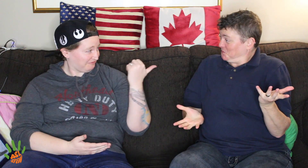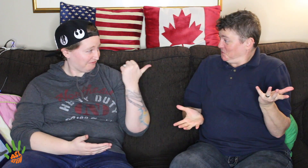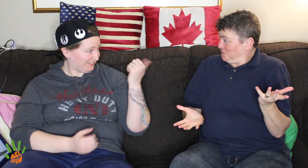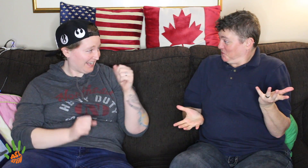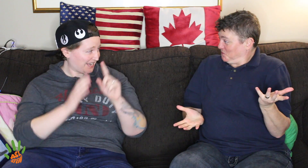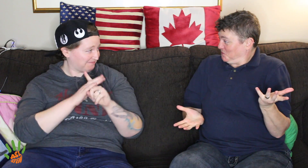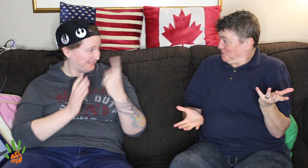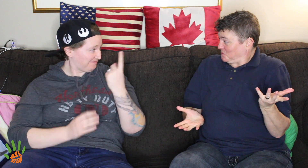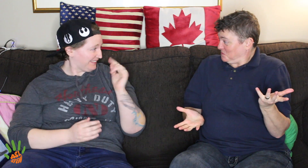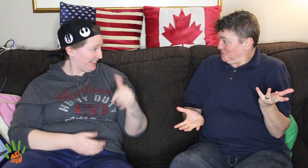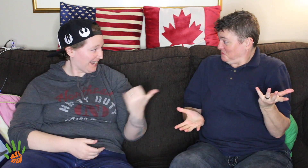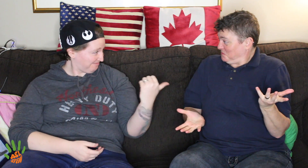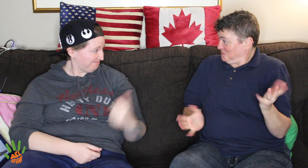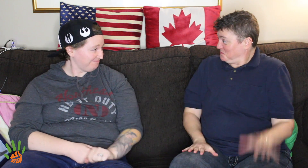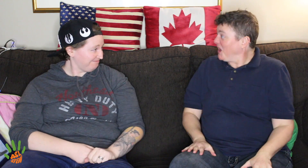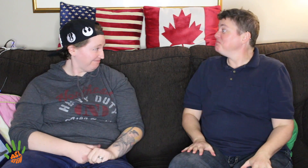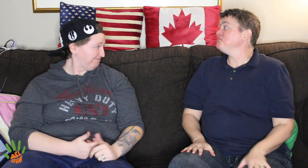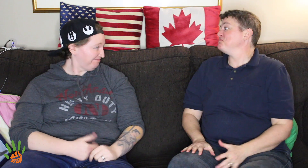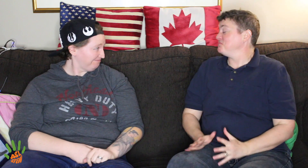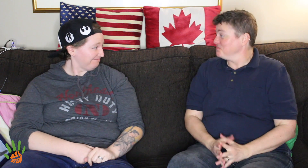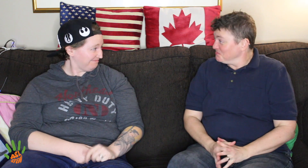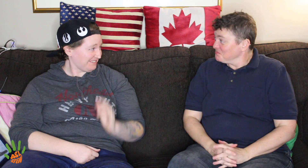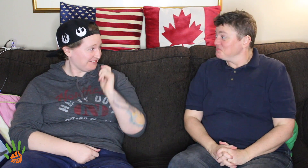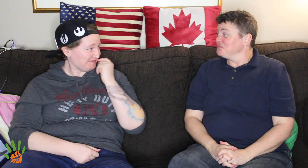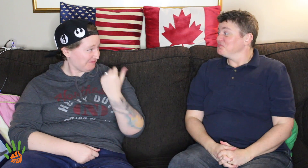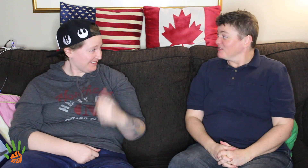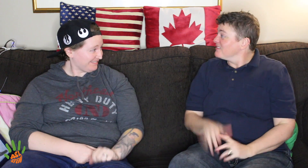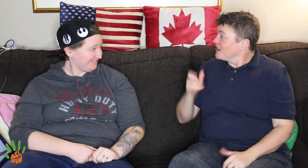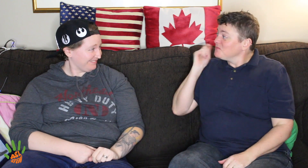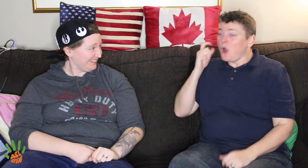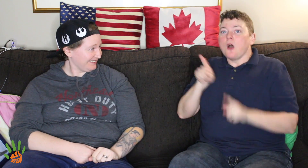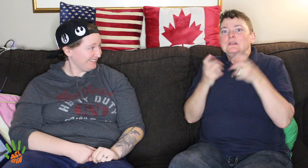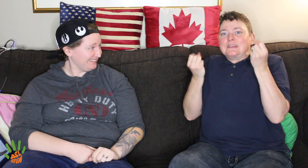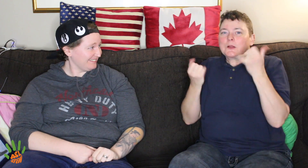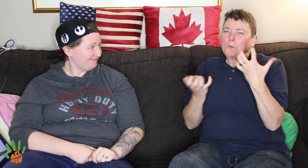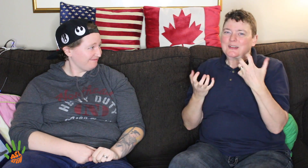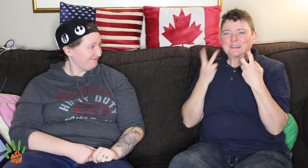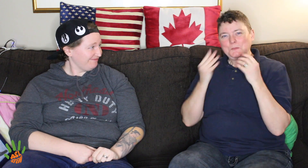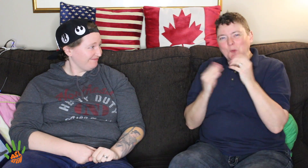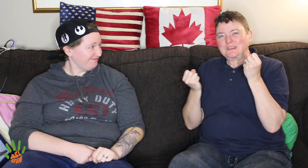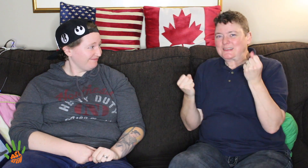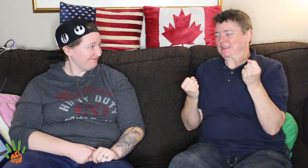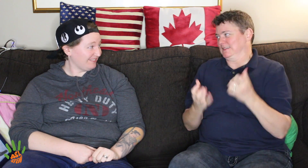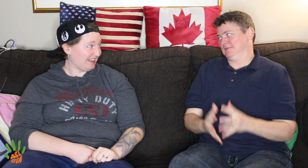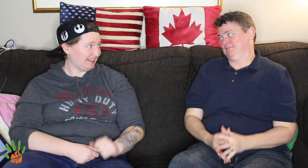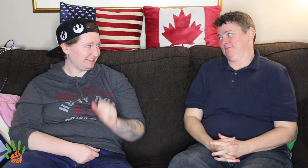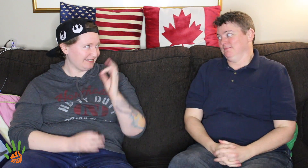[J] Maybe you could go ahead and make something up. [E] Yeah, that would be really cool! I really want to see more signs though.